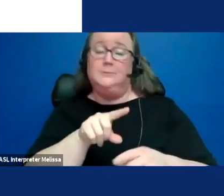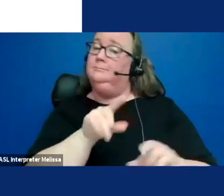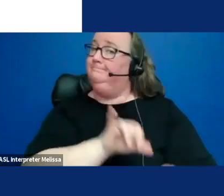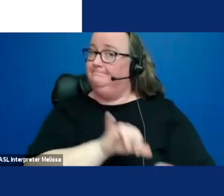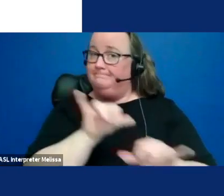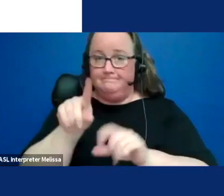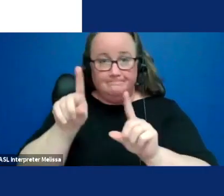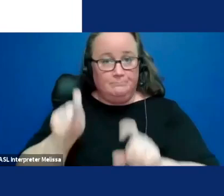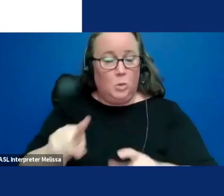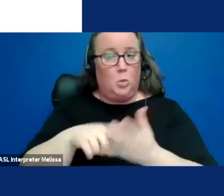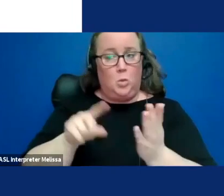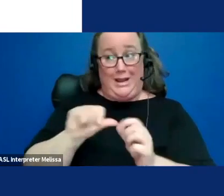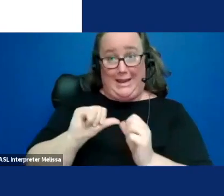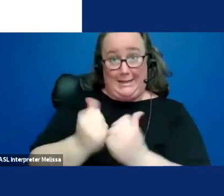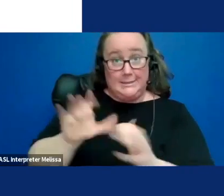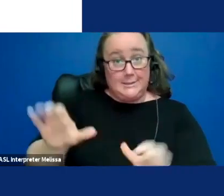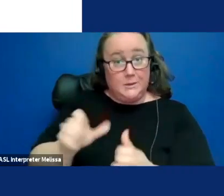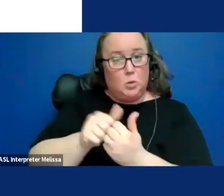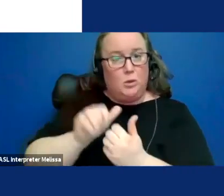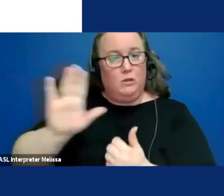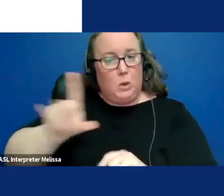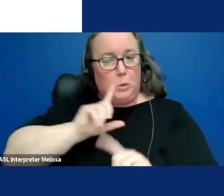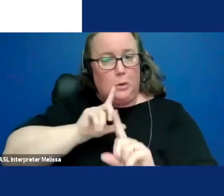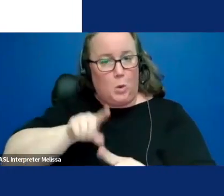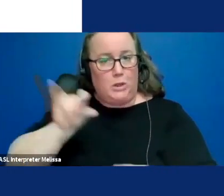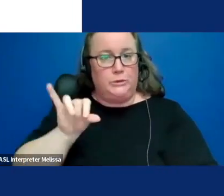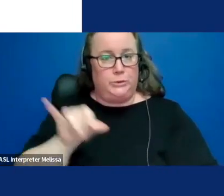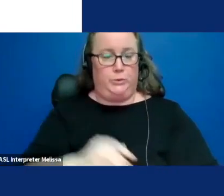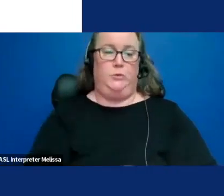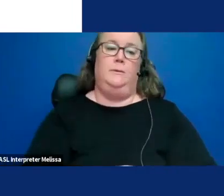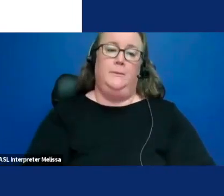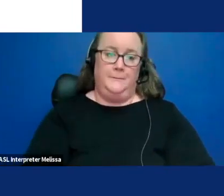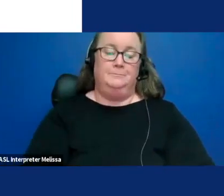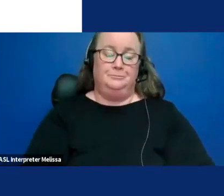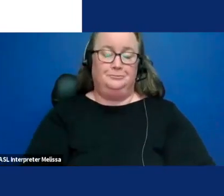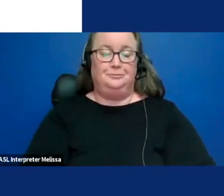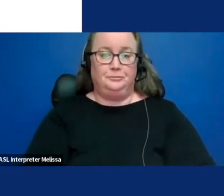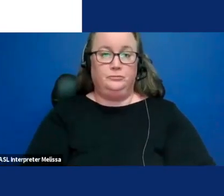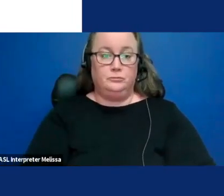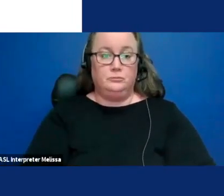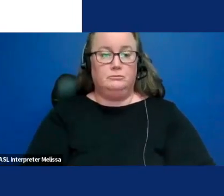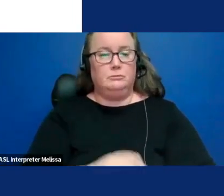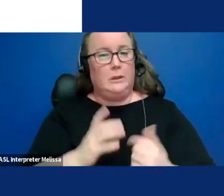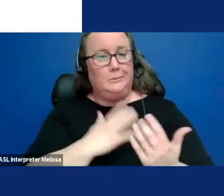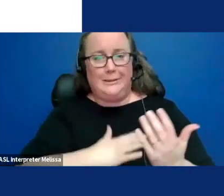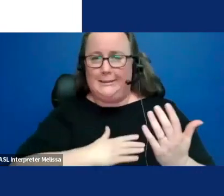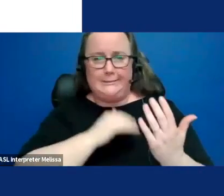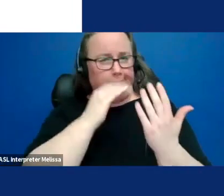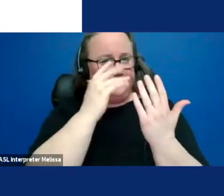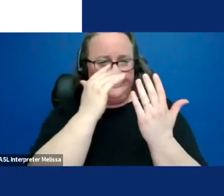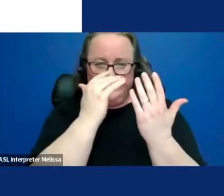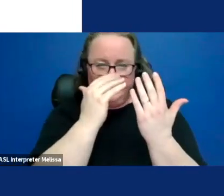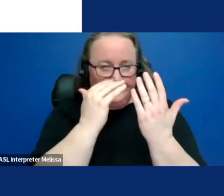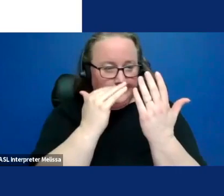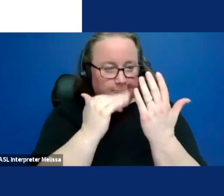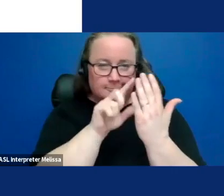their own reporting and comb through whether or not the assertions that people are